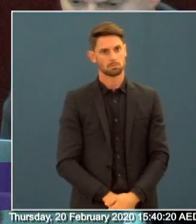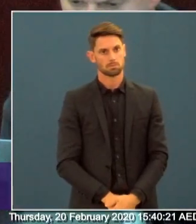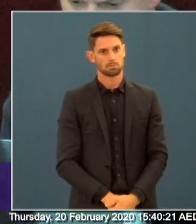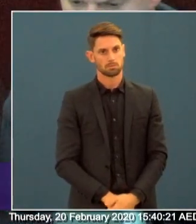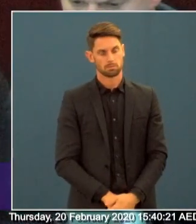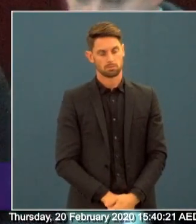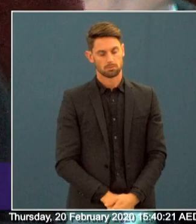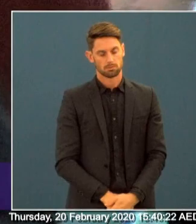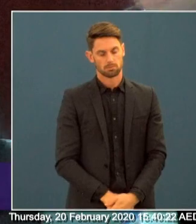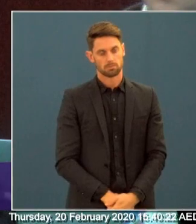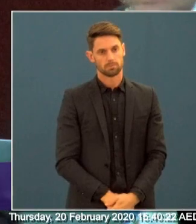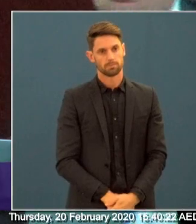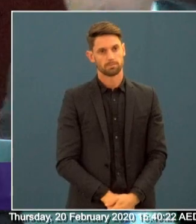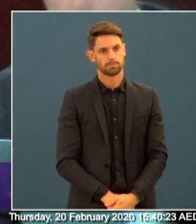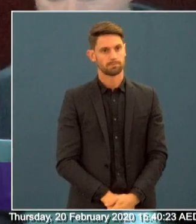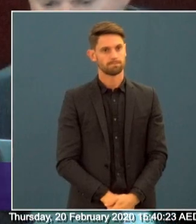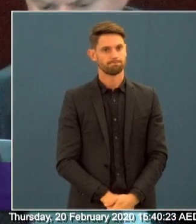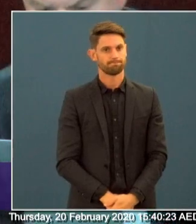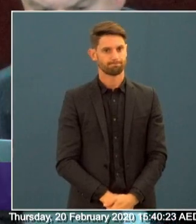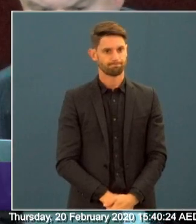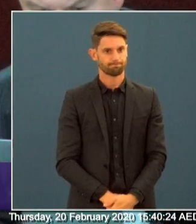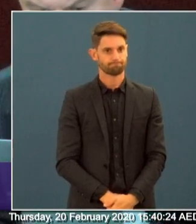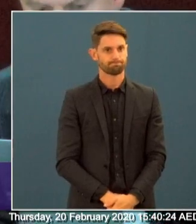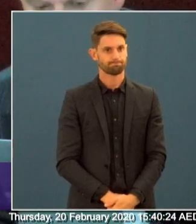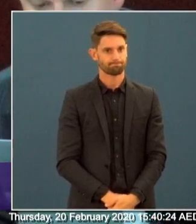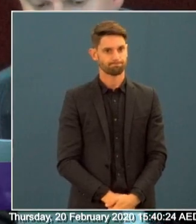You also refer, in terms of addressing the gaps,